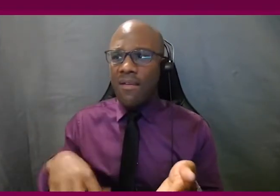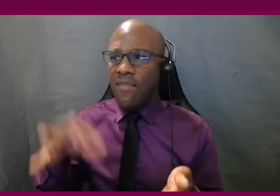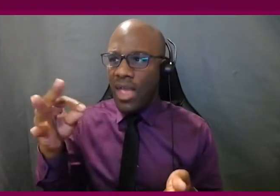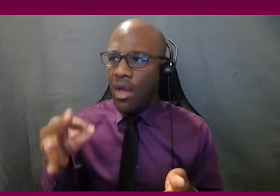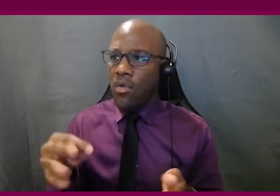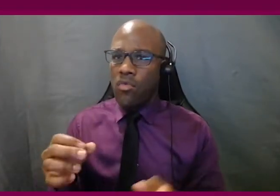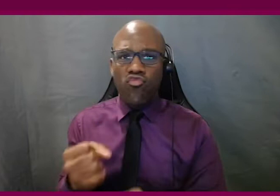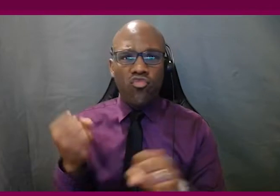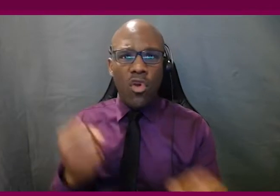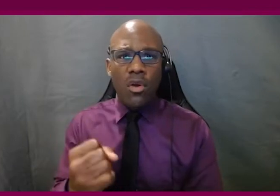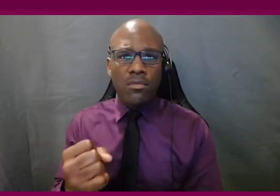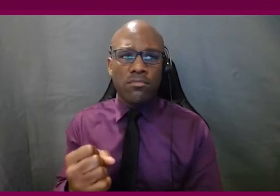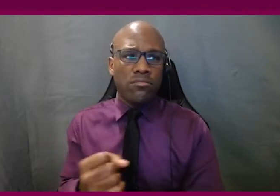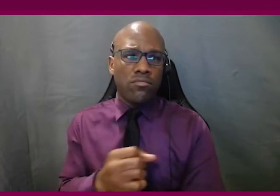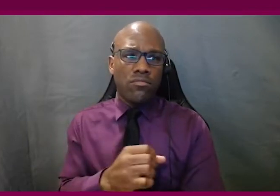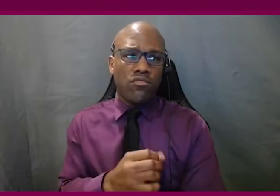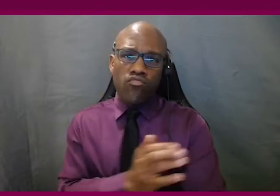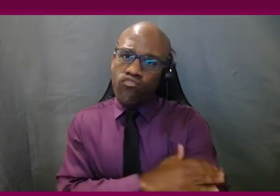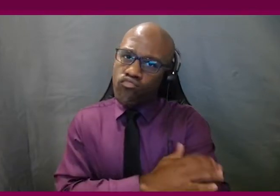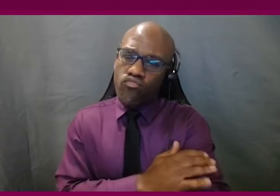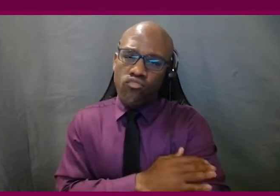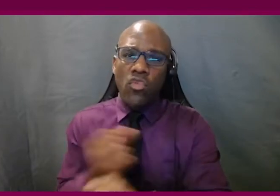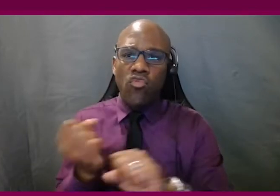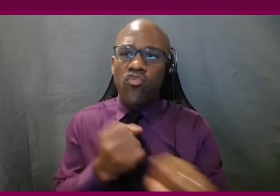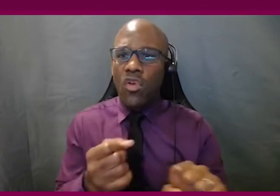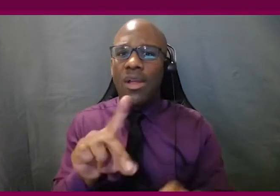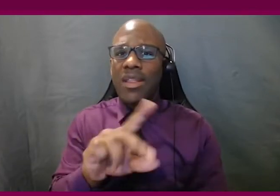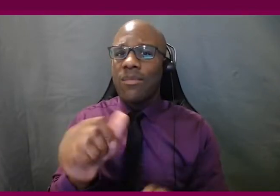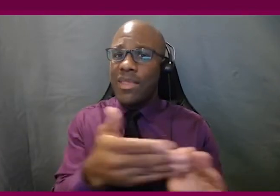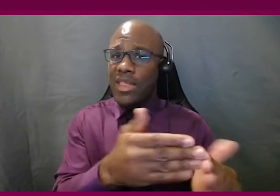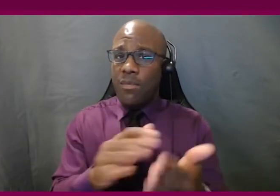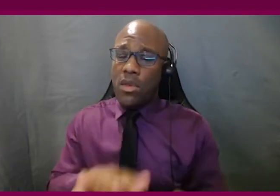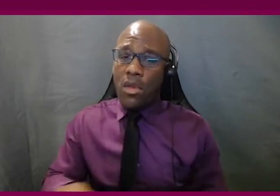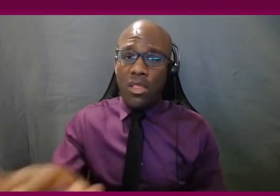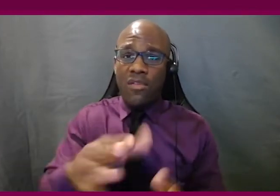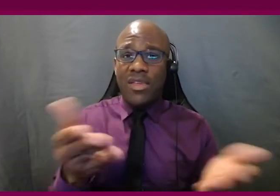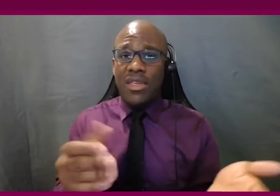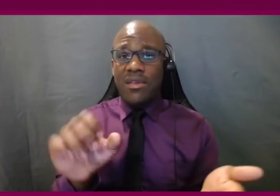disability arts and culture was this incredible movement that I didn't even know existed.